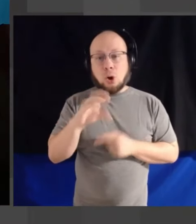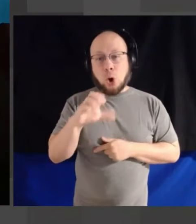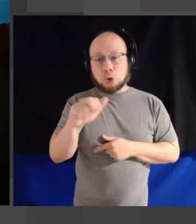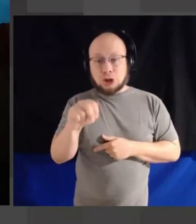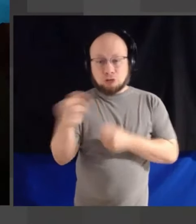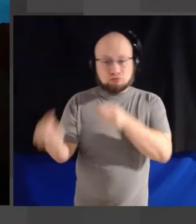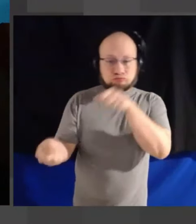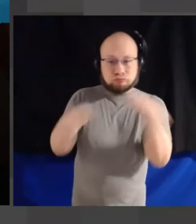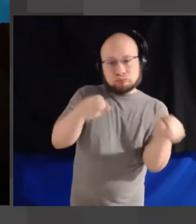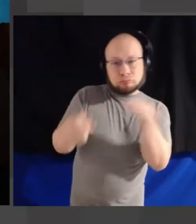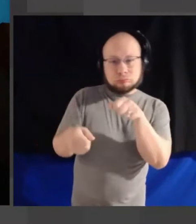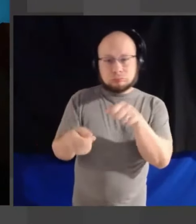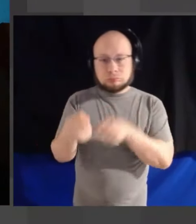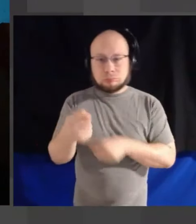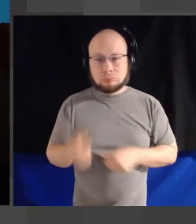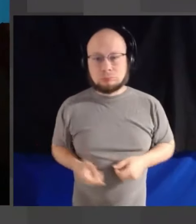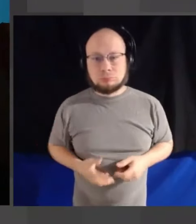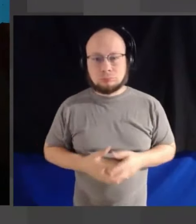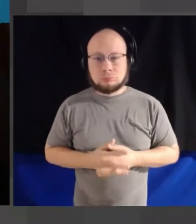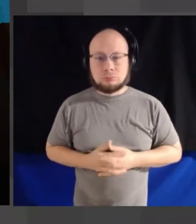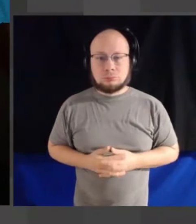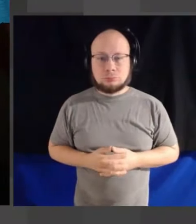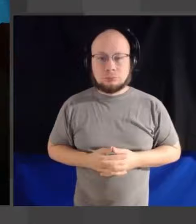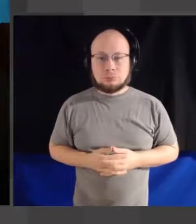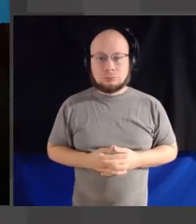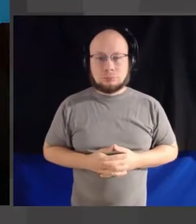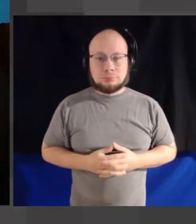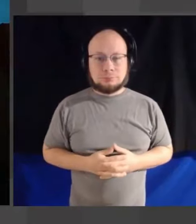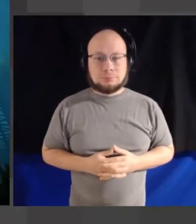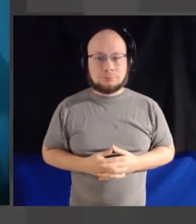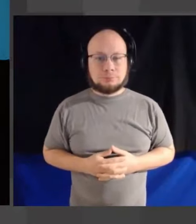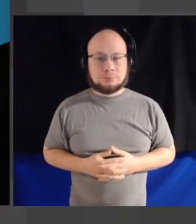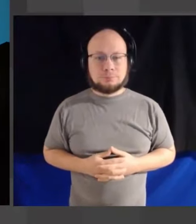CREATE AN A AQUARIUM OR MAYBE